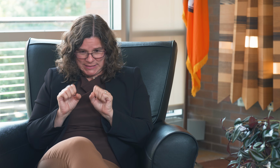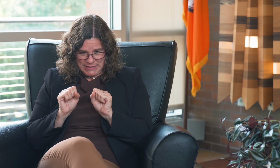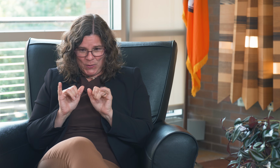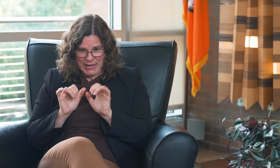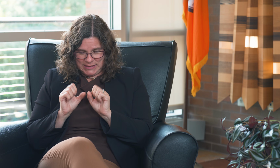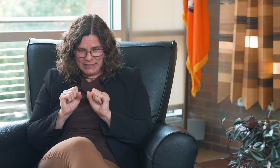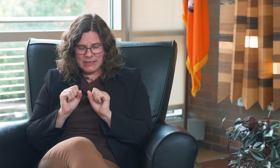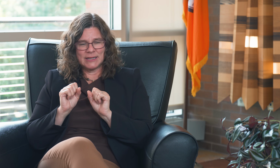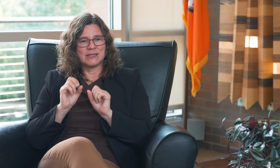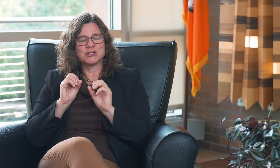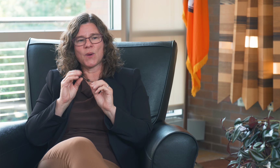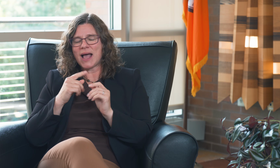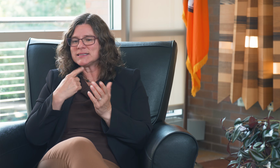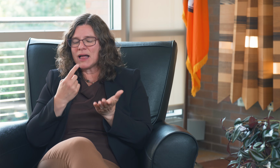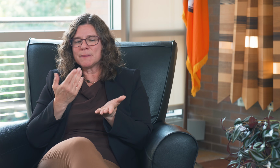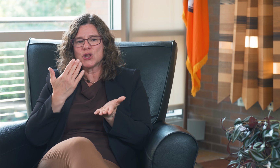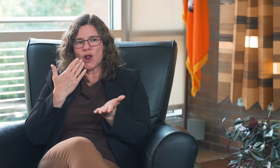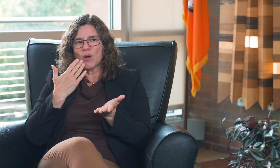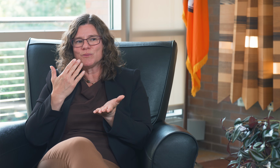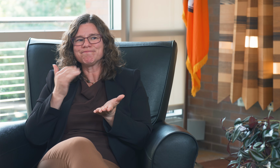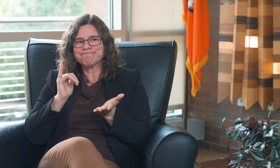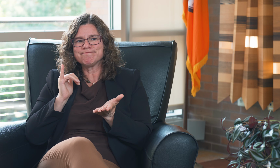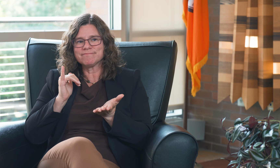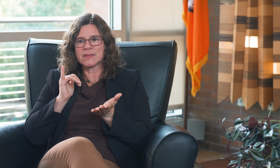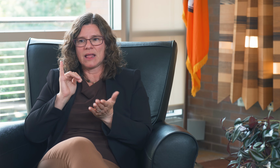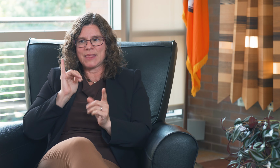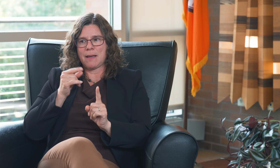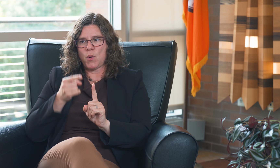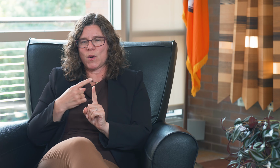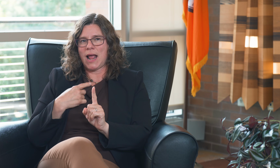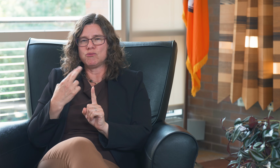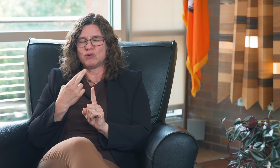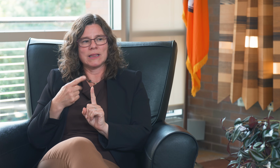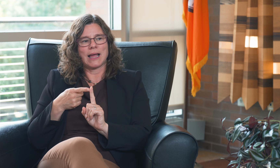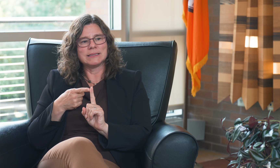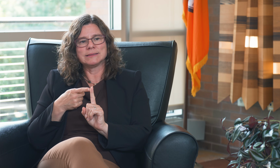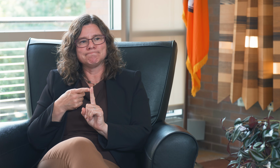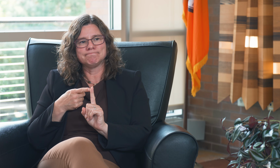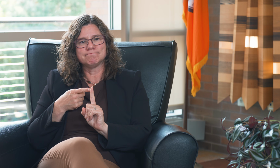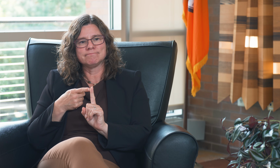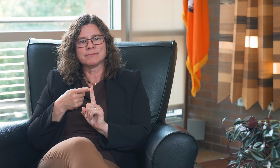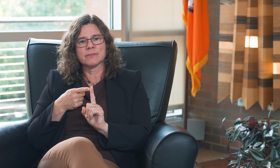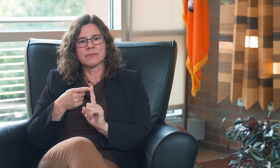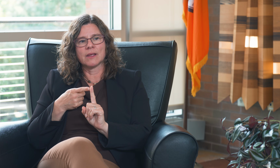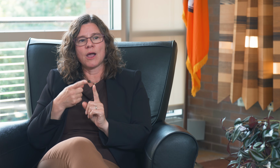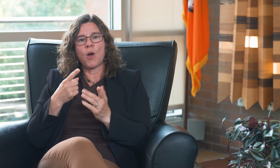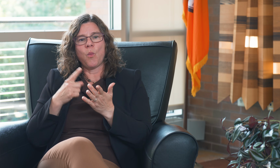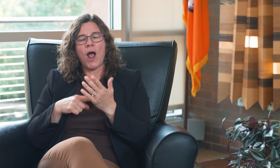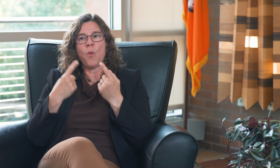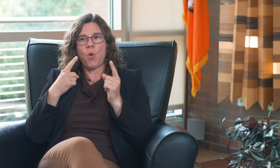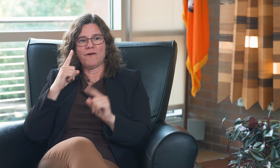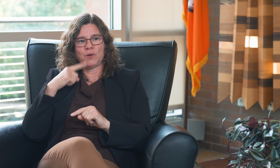Yeah, it was humbling, for sure. And so I tell them, you know, it was at that point that I realized